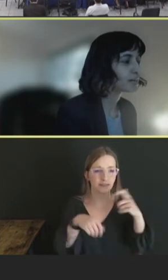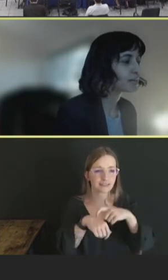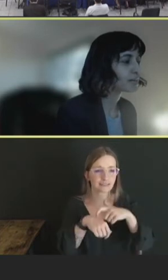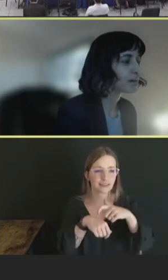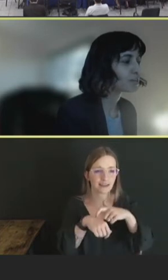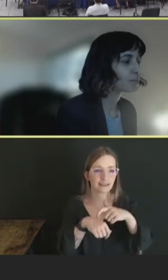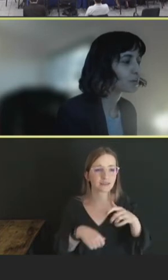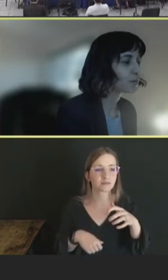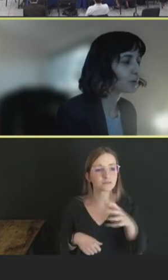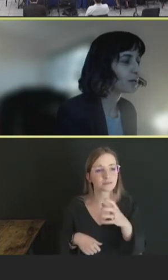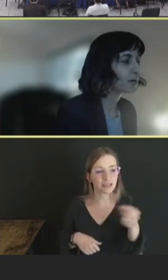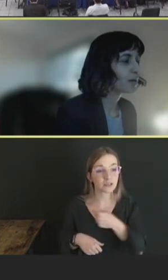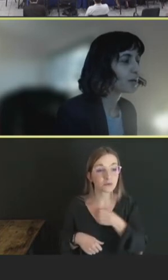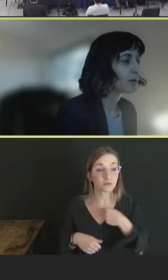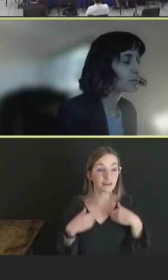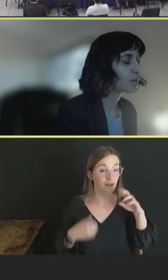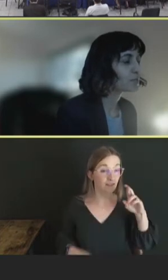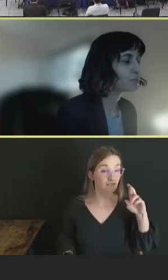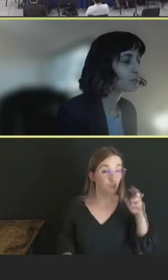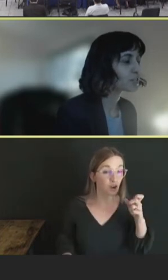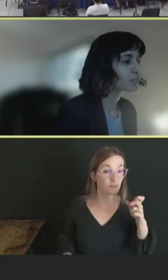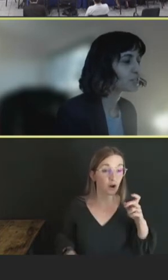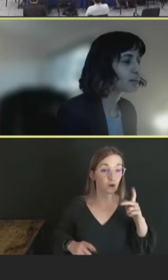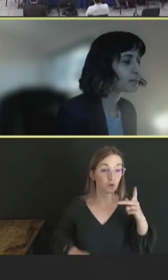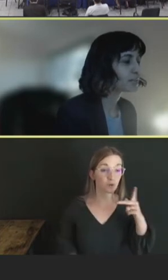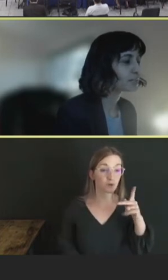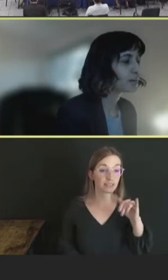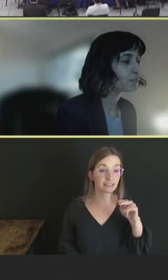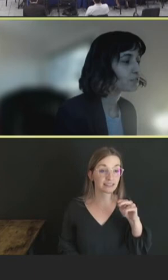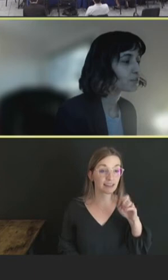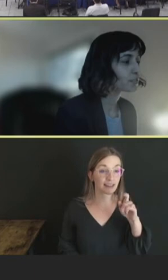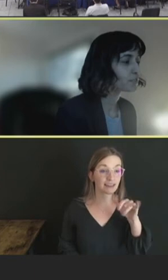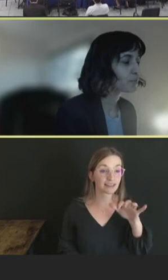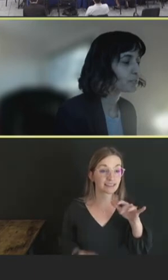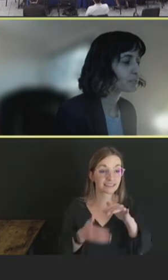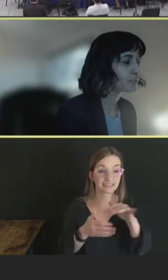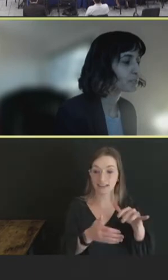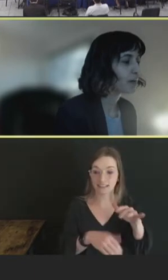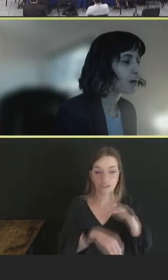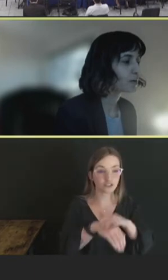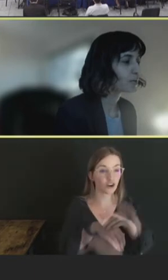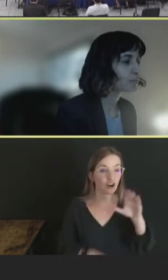studies on ethylmercury and epidemiological studies of neurodevelopmental outcomes.